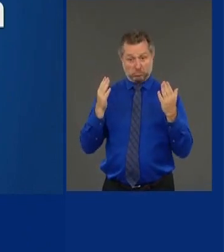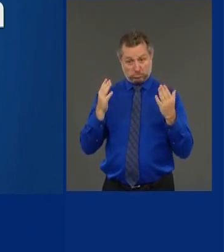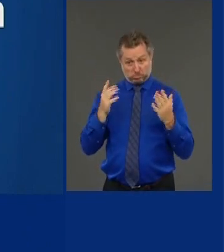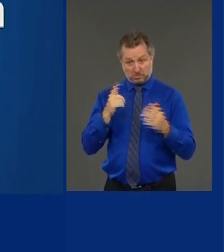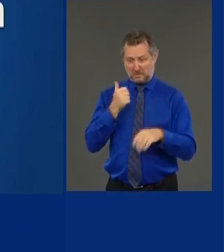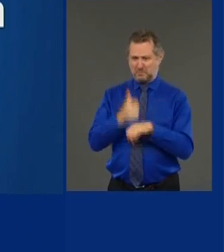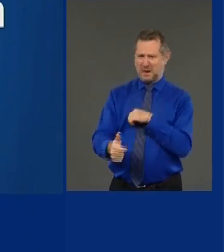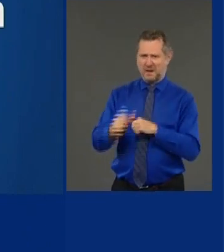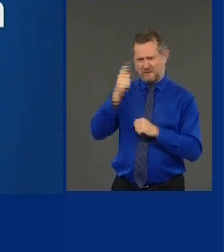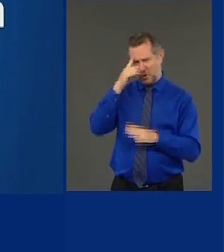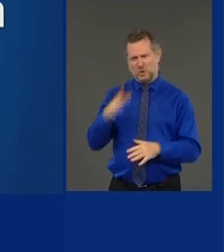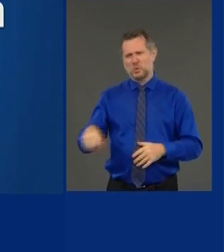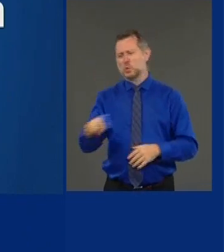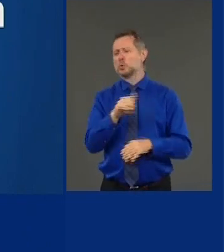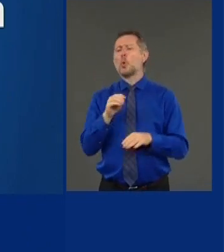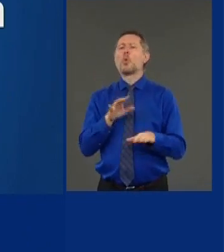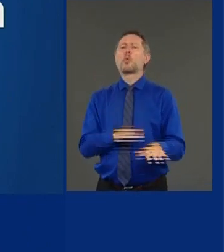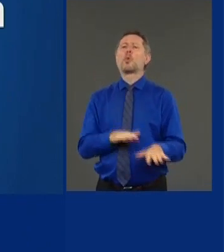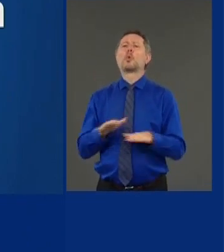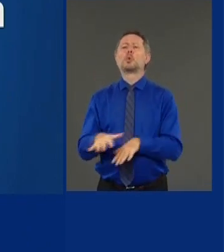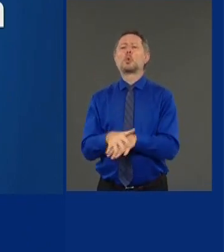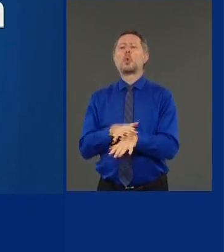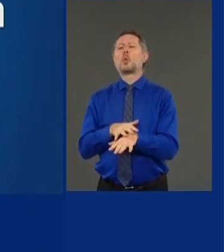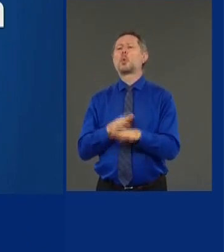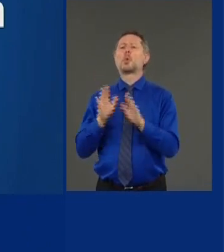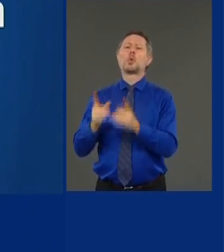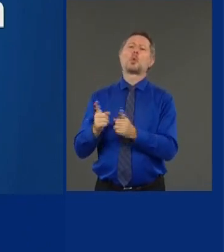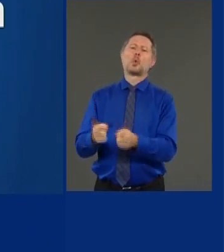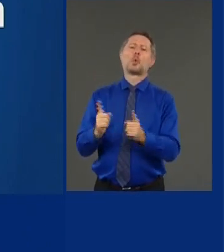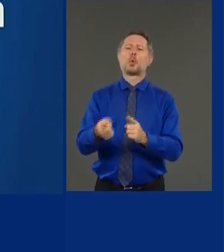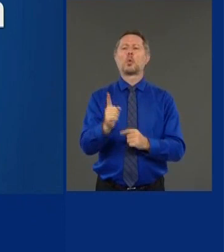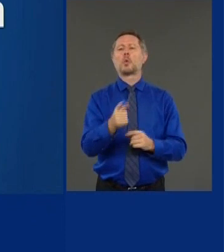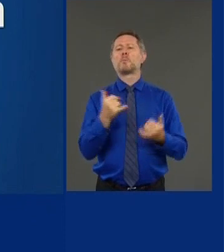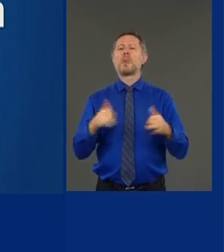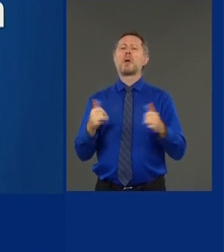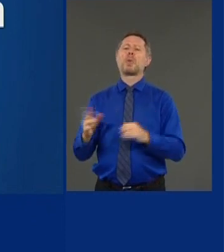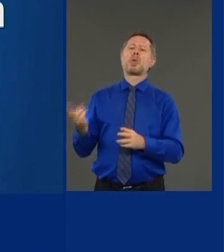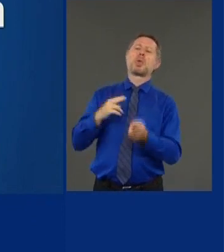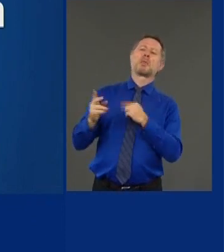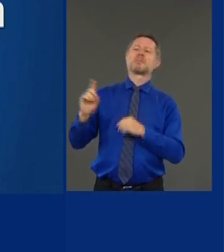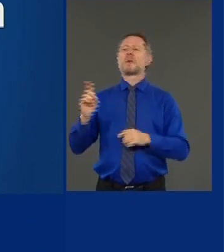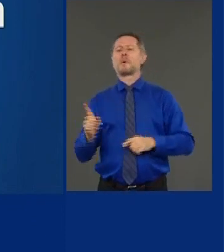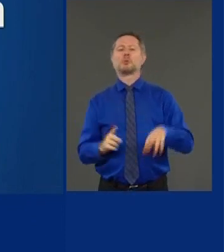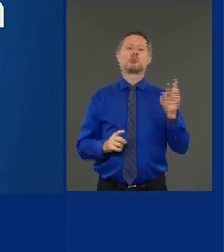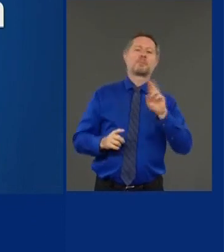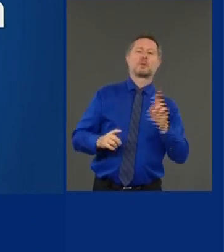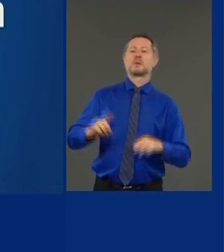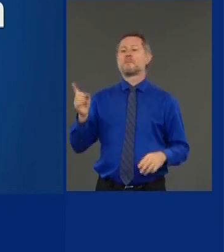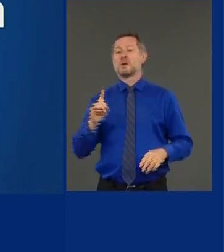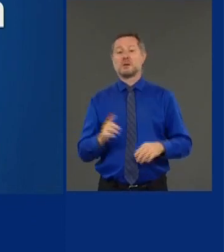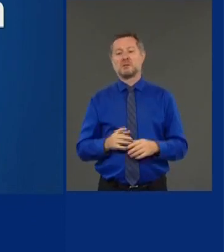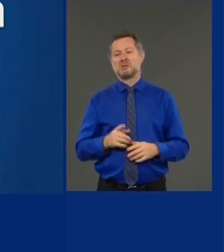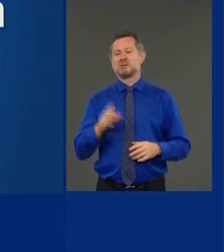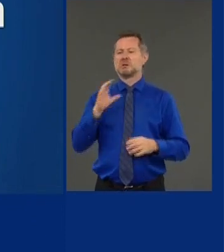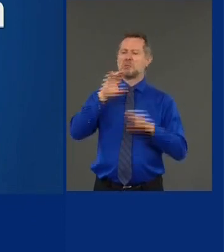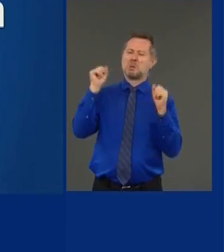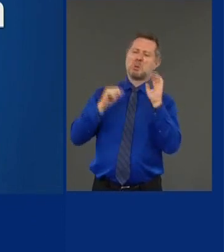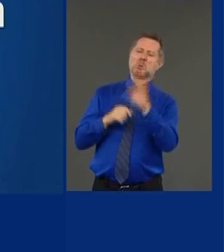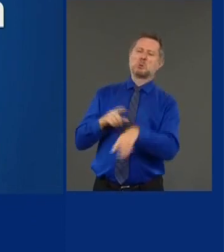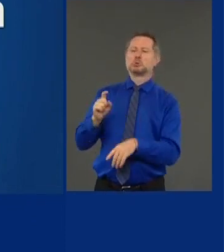LIBERATE THE STATES! LIBERATE THE ECONOMY! THESE GOVERNORS ARE SLOW-WALKING REOPENING.